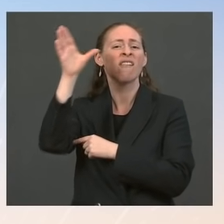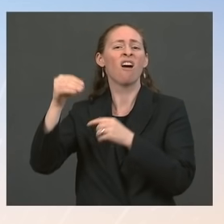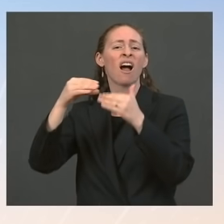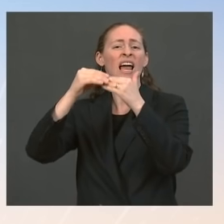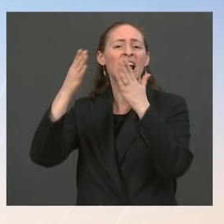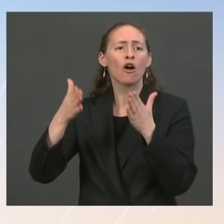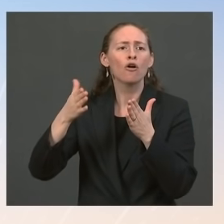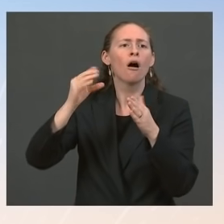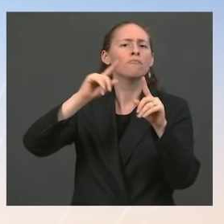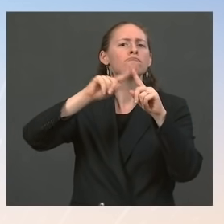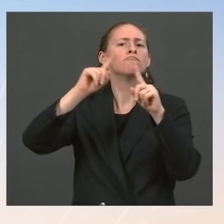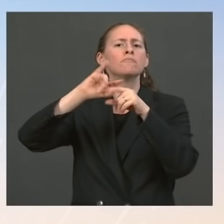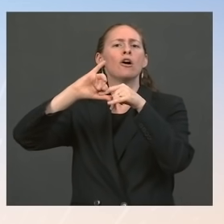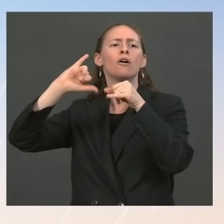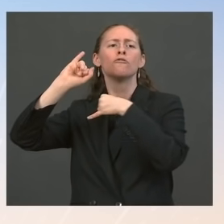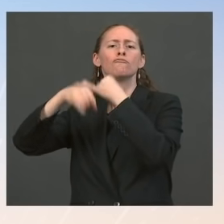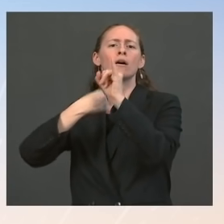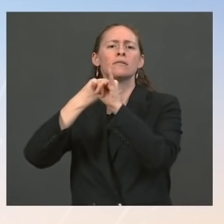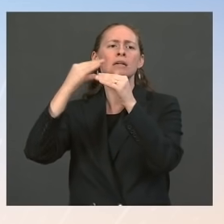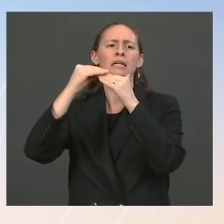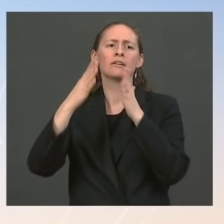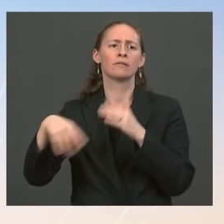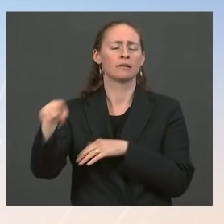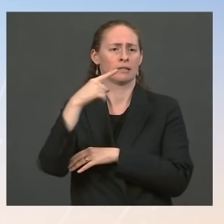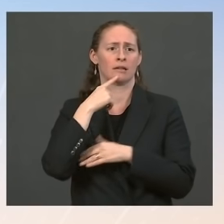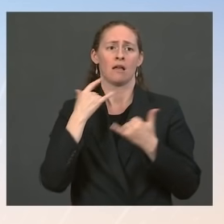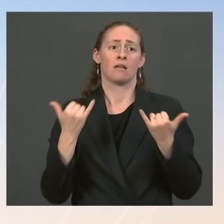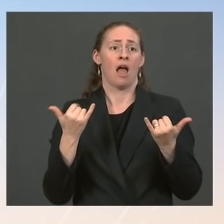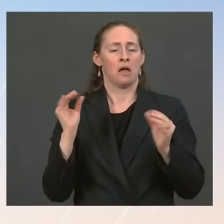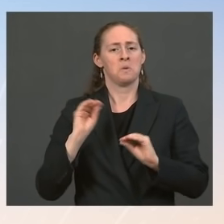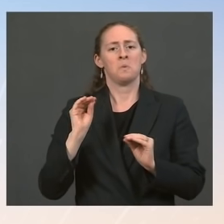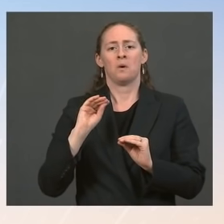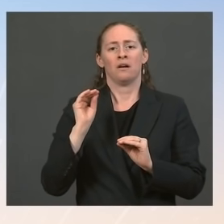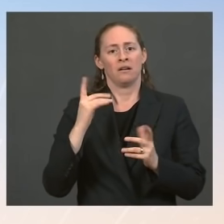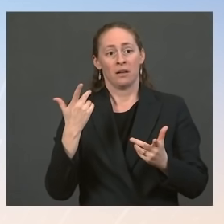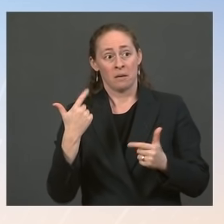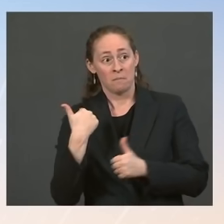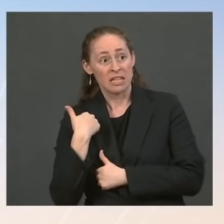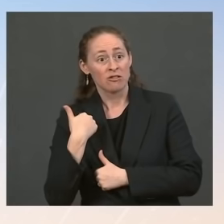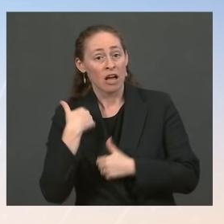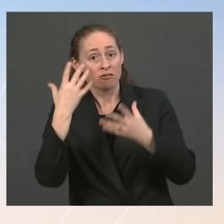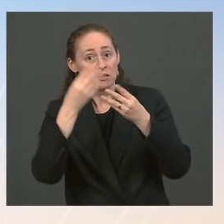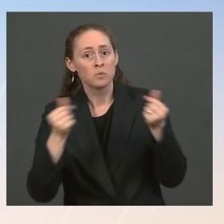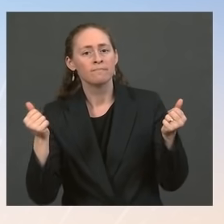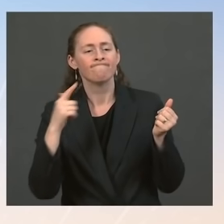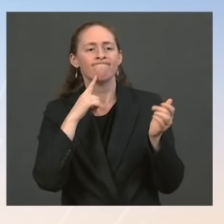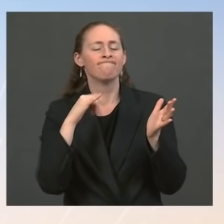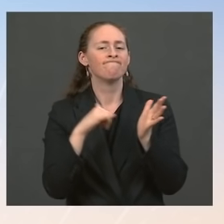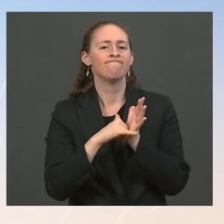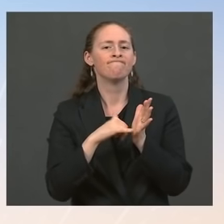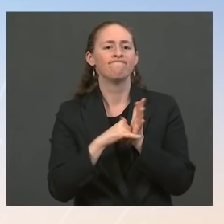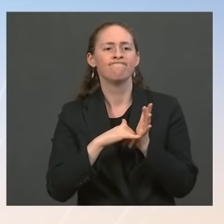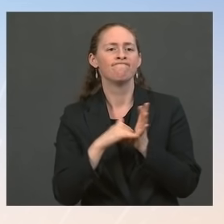have made clear there is no military solution. Unless the parties to the conflict make clear the cha- -- make clear changes,